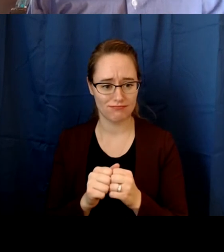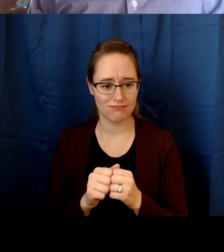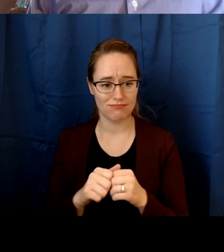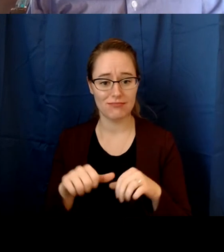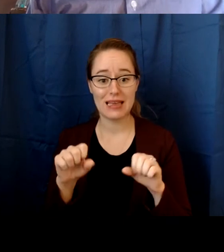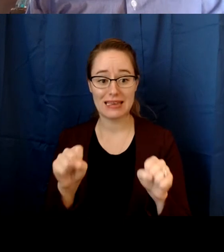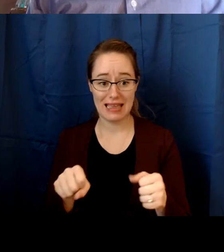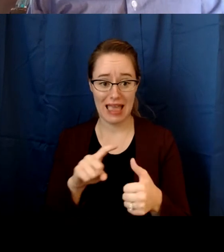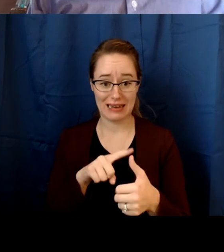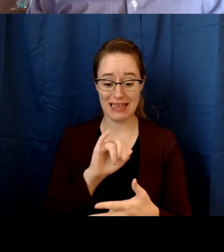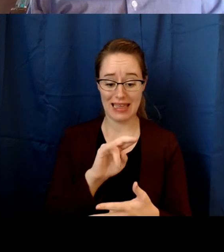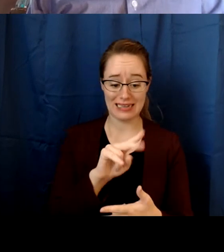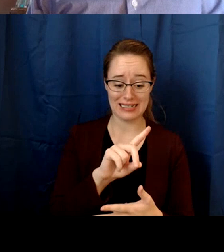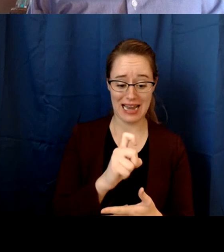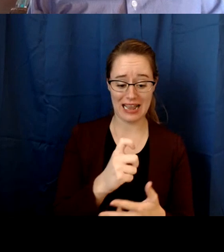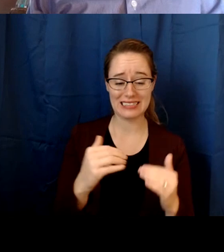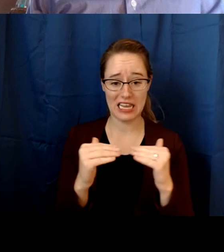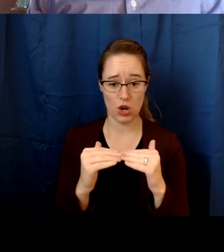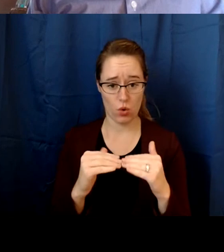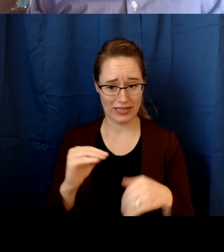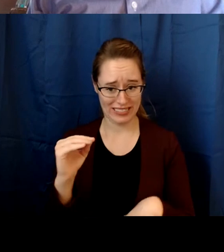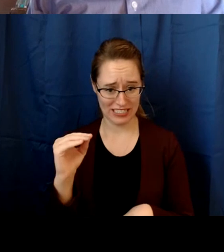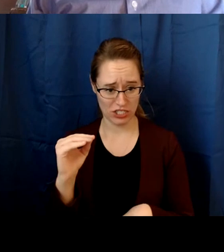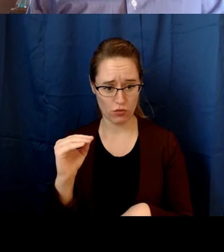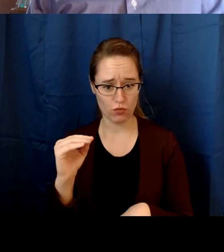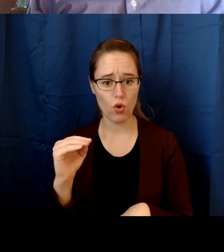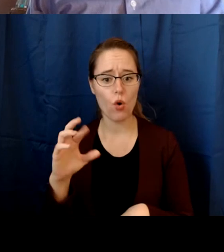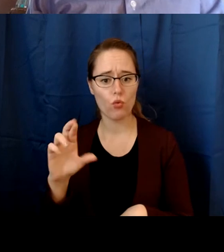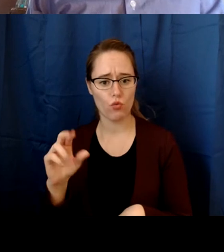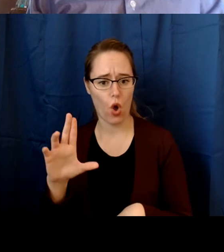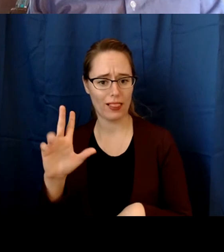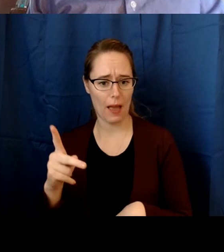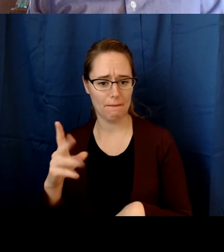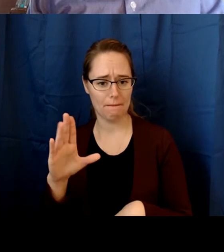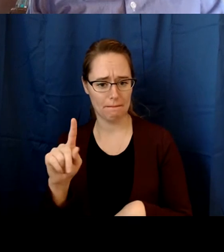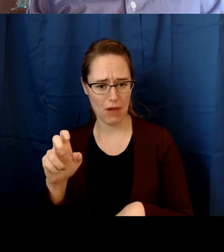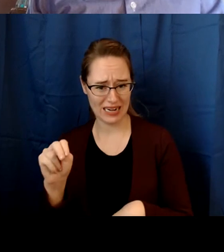equal zero role of button be used in this case?